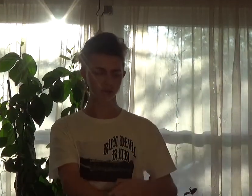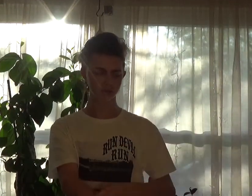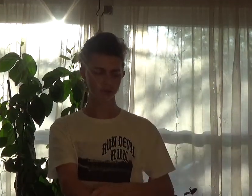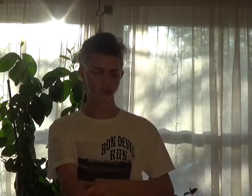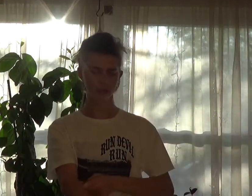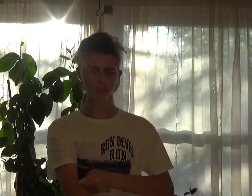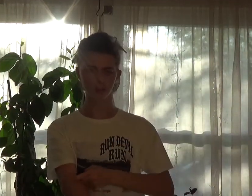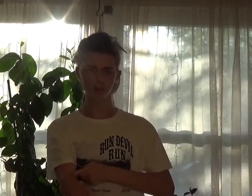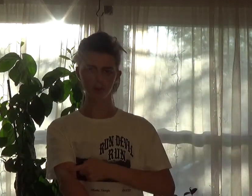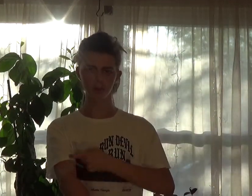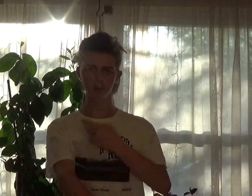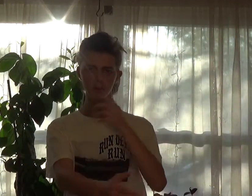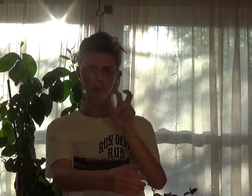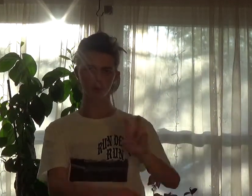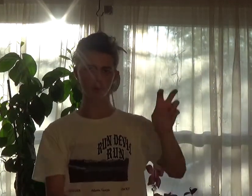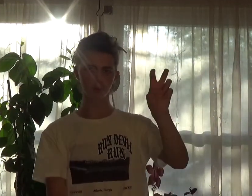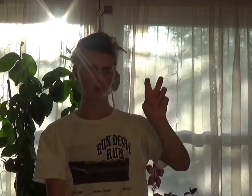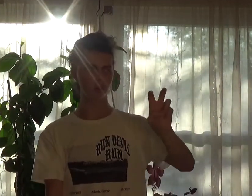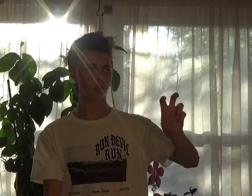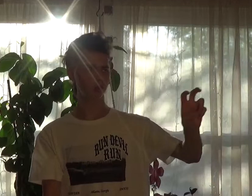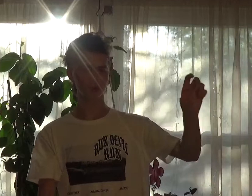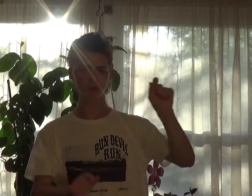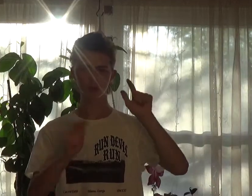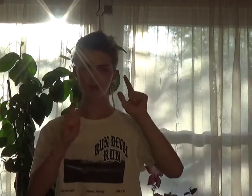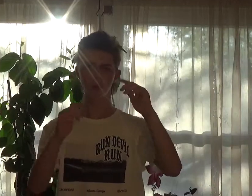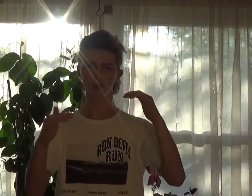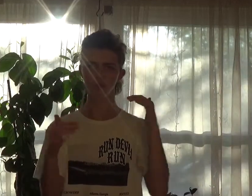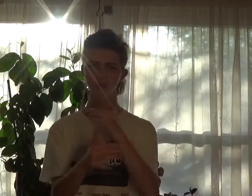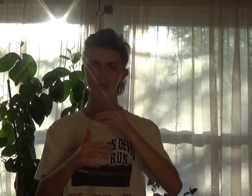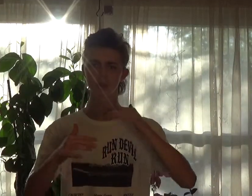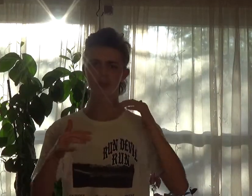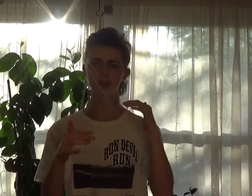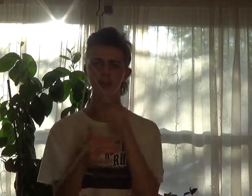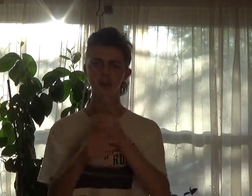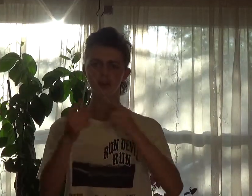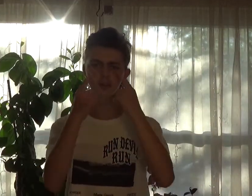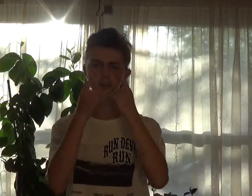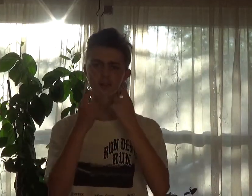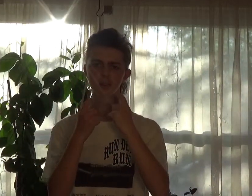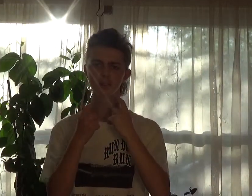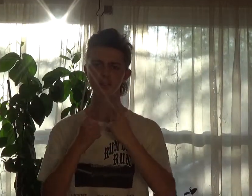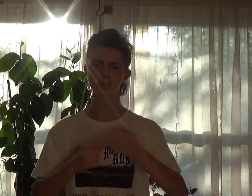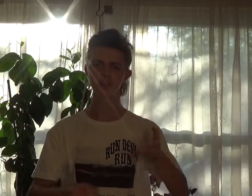It's a long road, all terror and tears